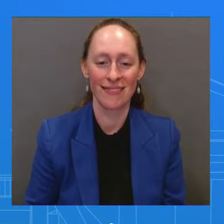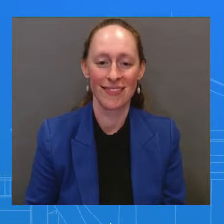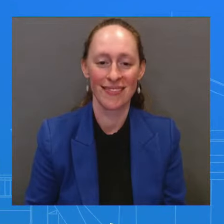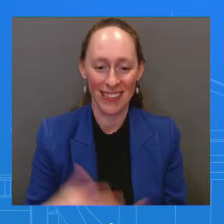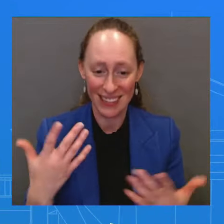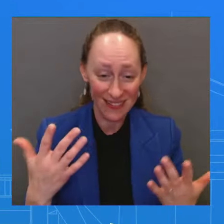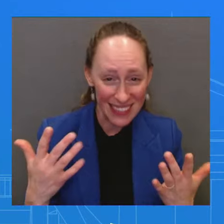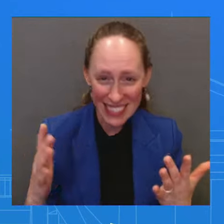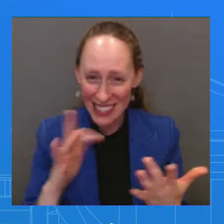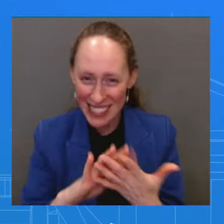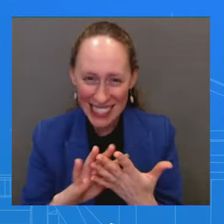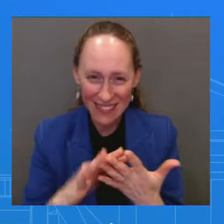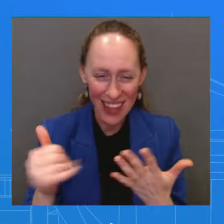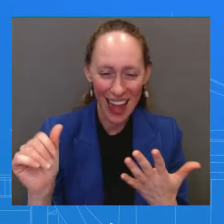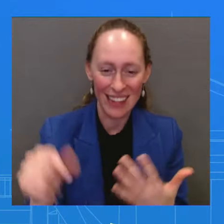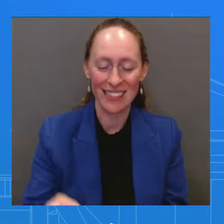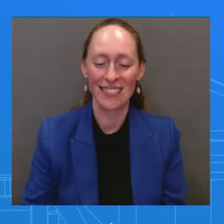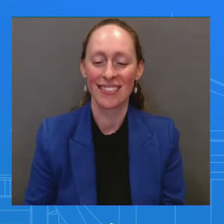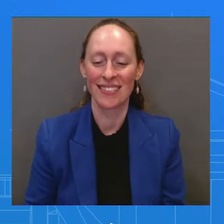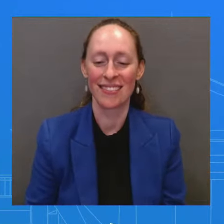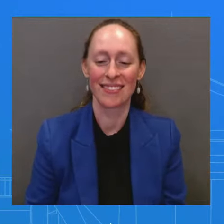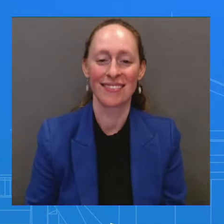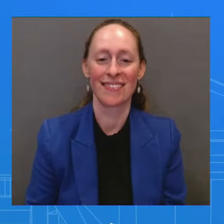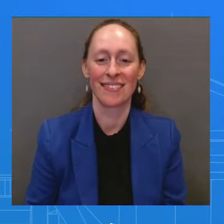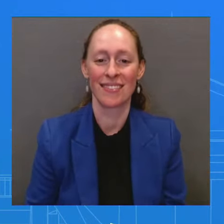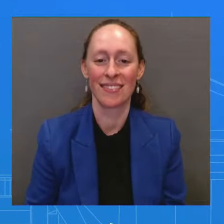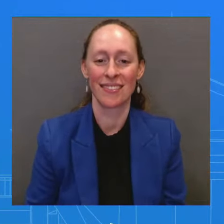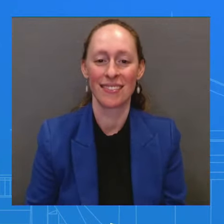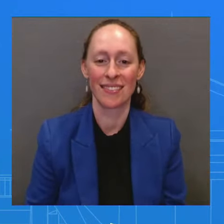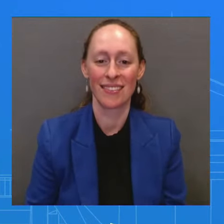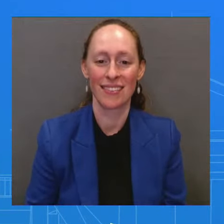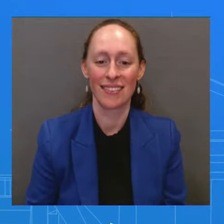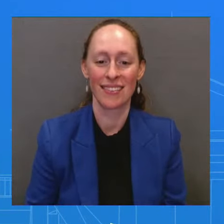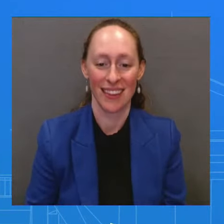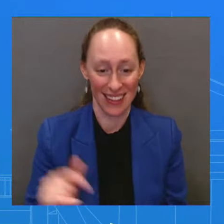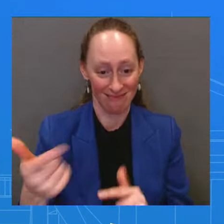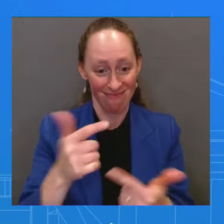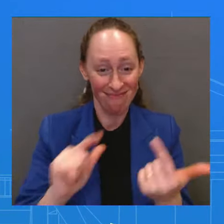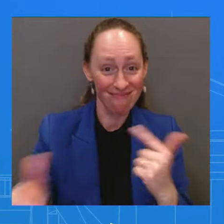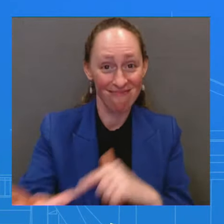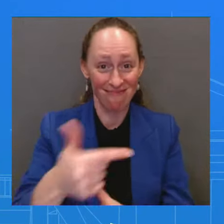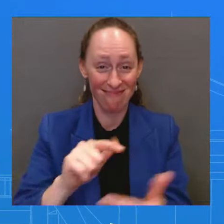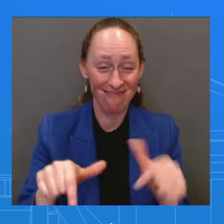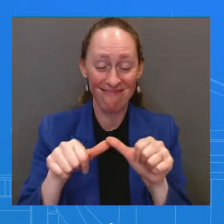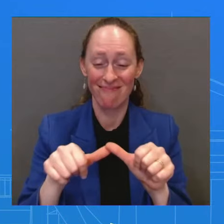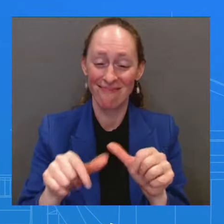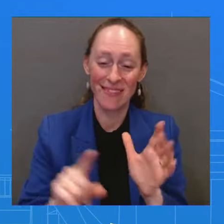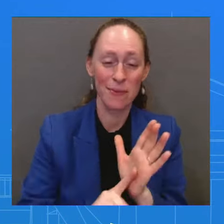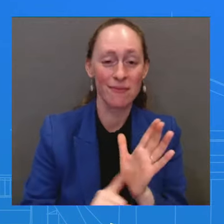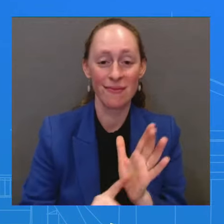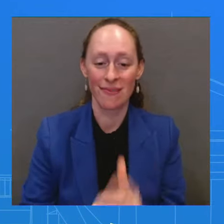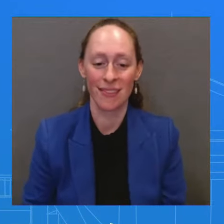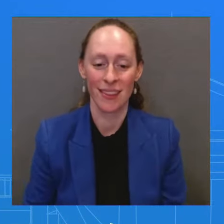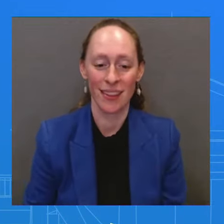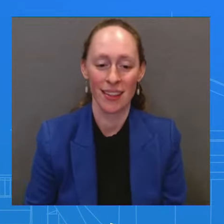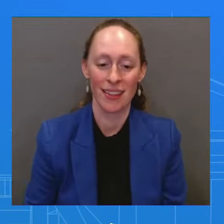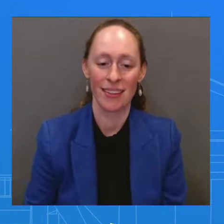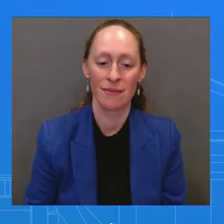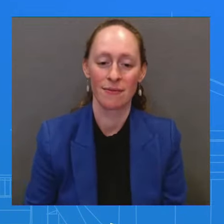rolling basis. Be ready. The Press: But to address that -- Ms. Jean-Pierre: Yeah. The Press: -- that waning support from the American public